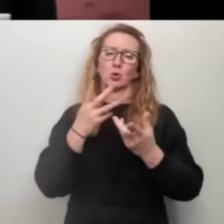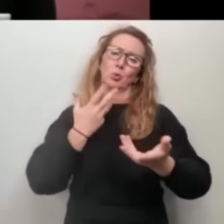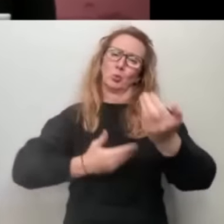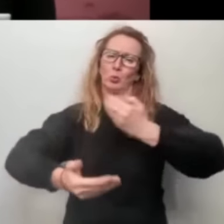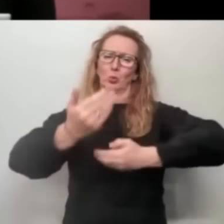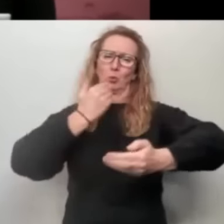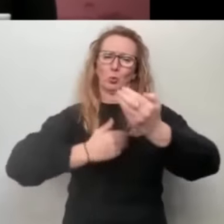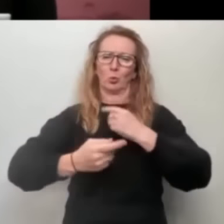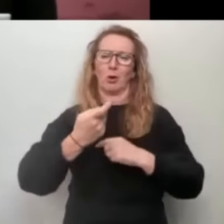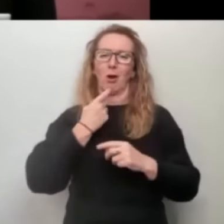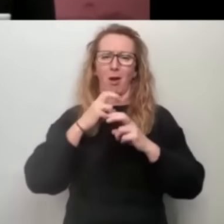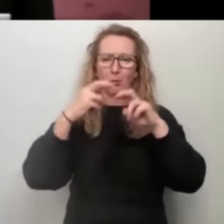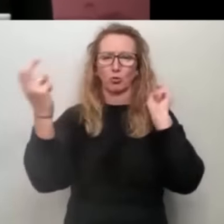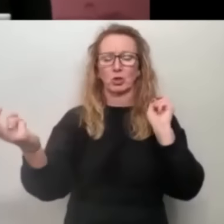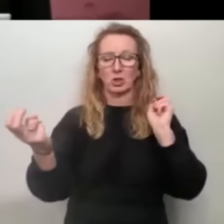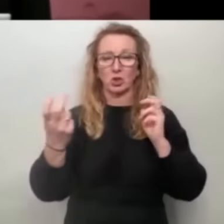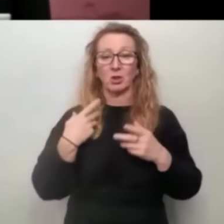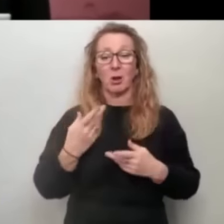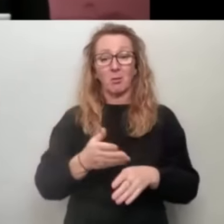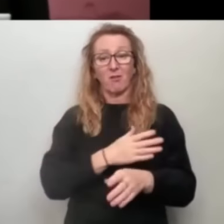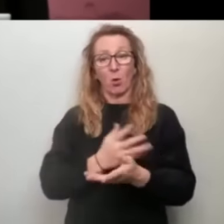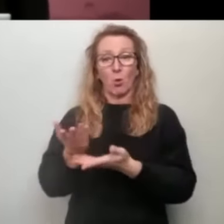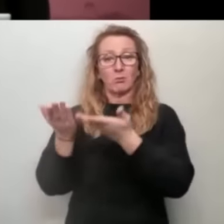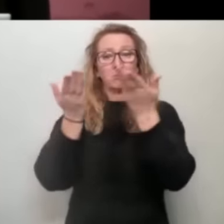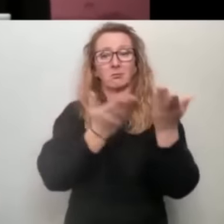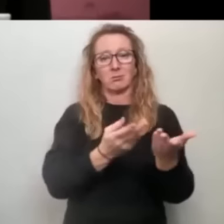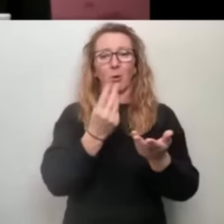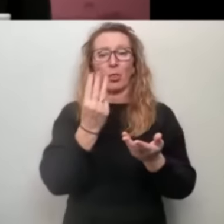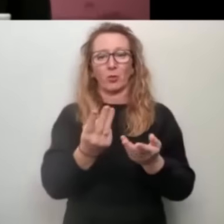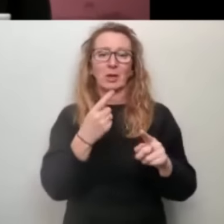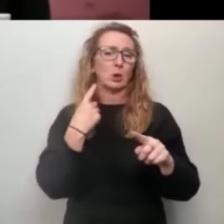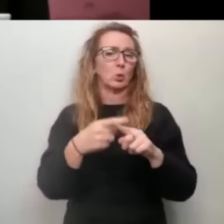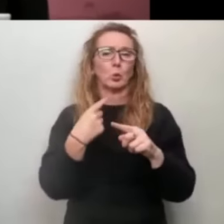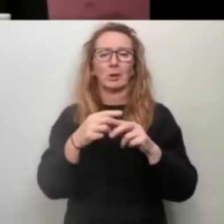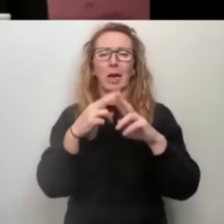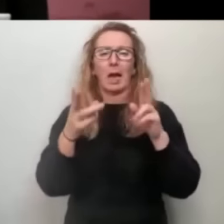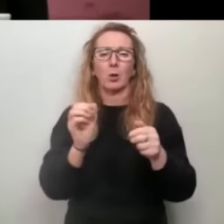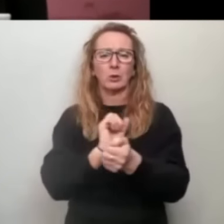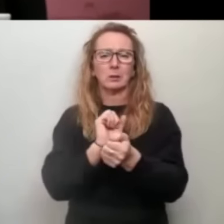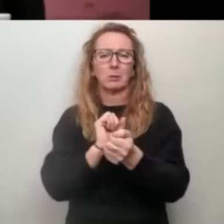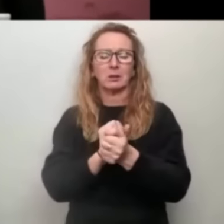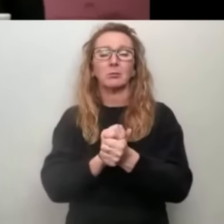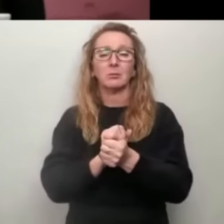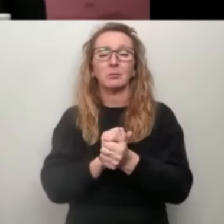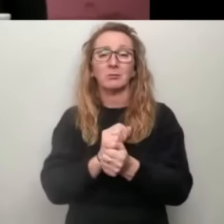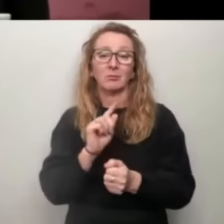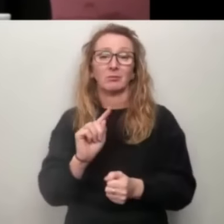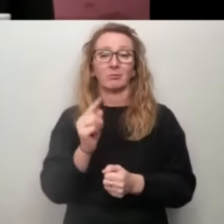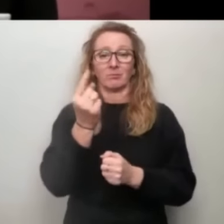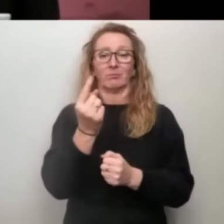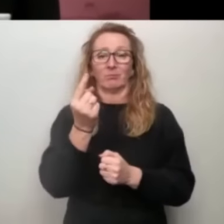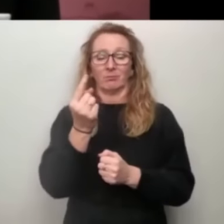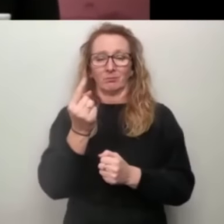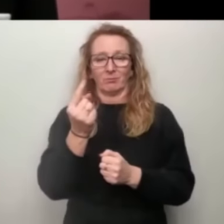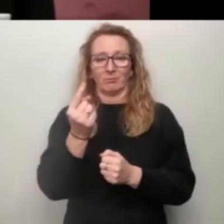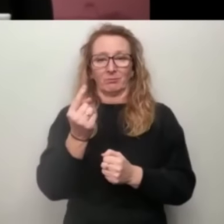Before I hand you over, three quick housekeeping points, first you can send us your questions